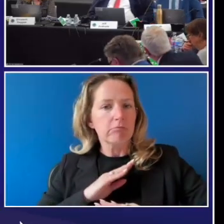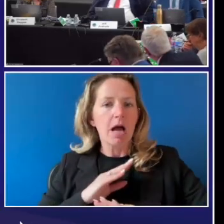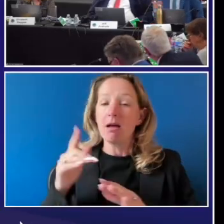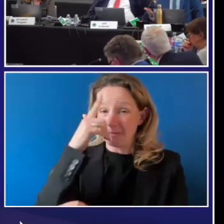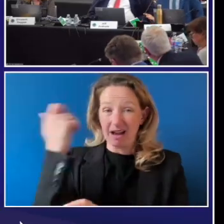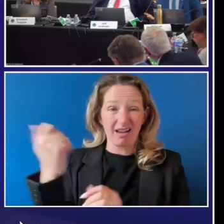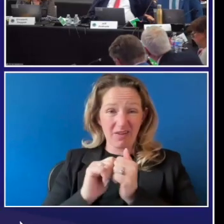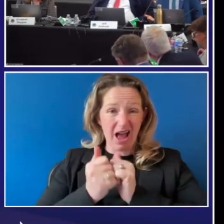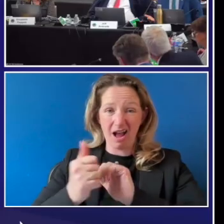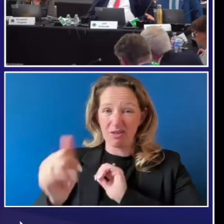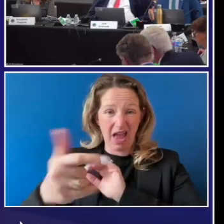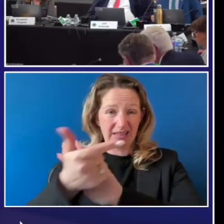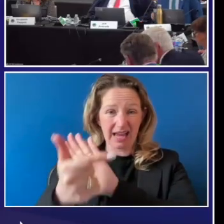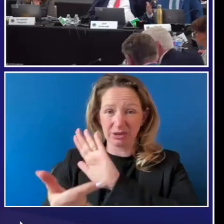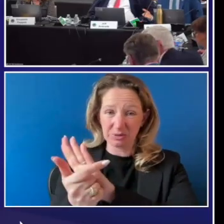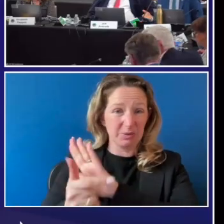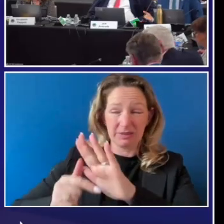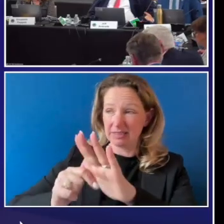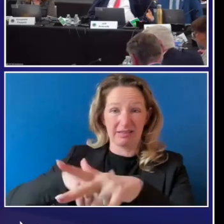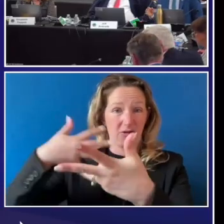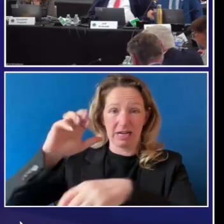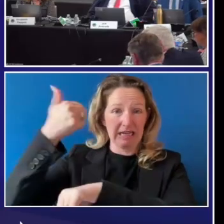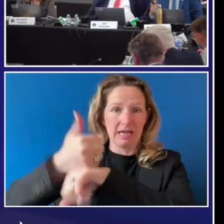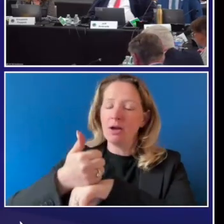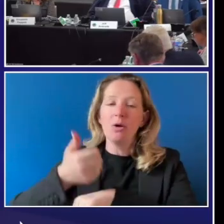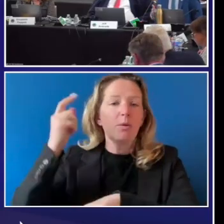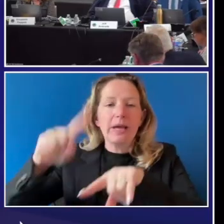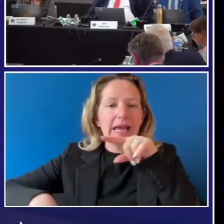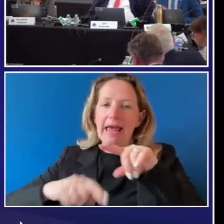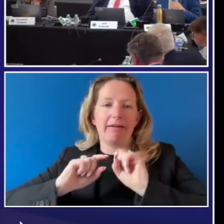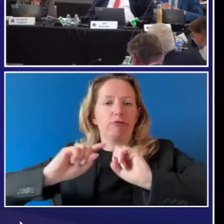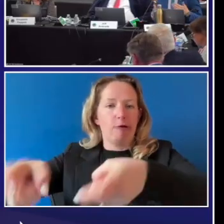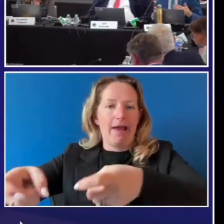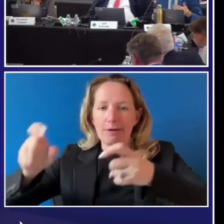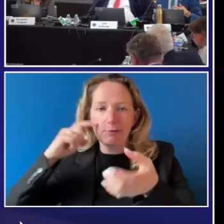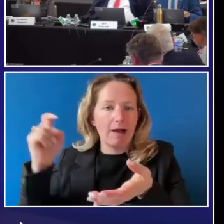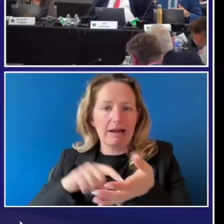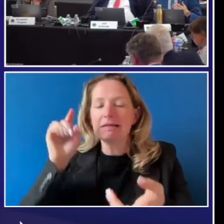or recognize you until you had taken those steps. This just allows them to start the process, even if they haven't